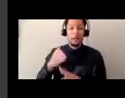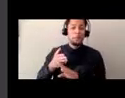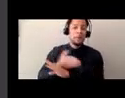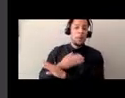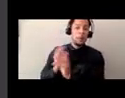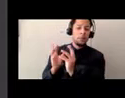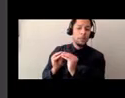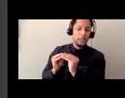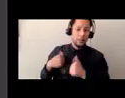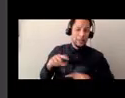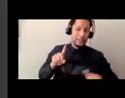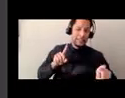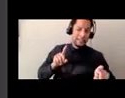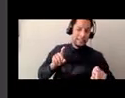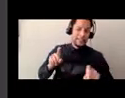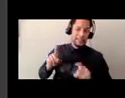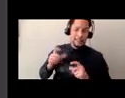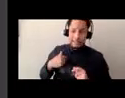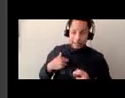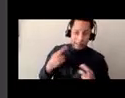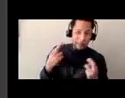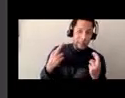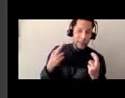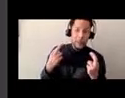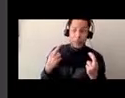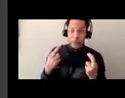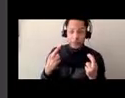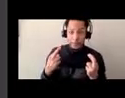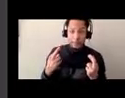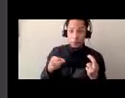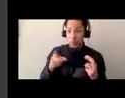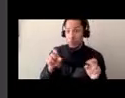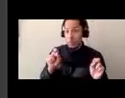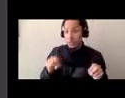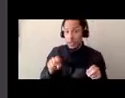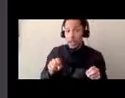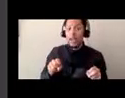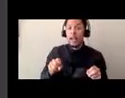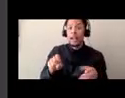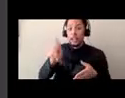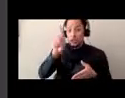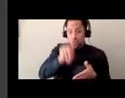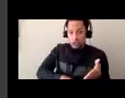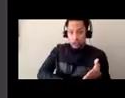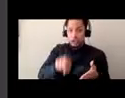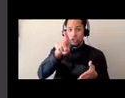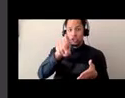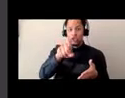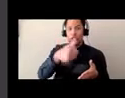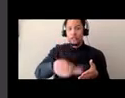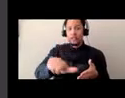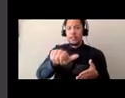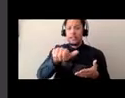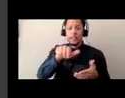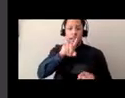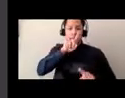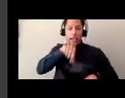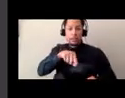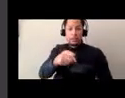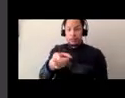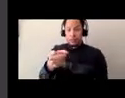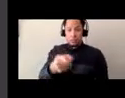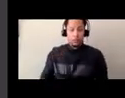We hope you are able to check any of the answers that apply.